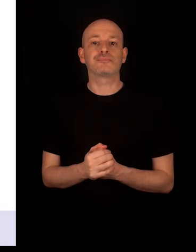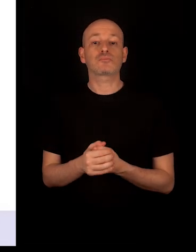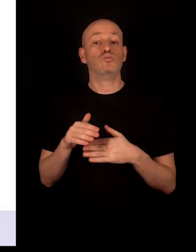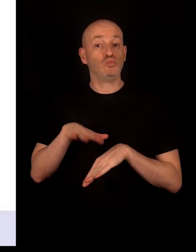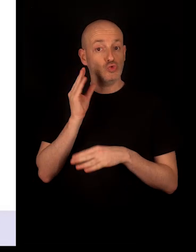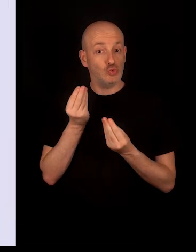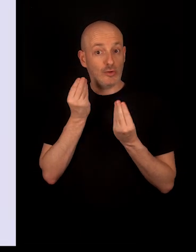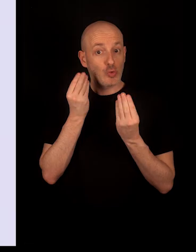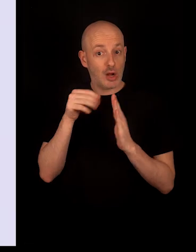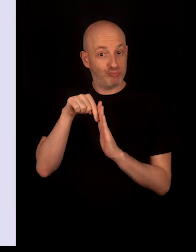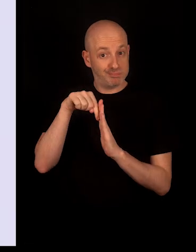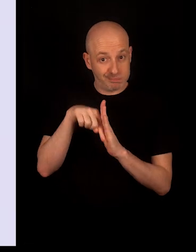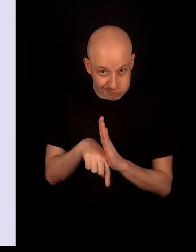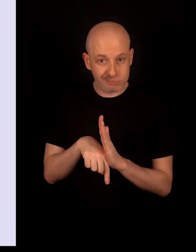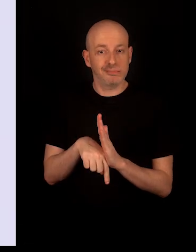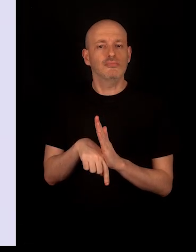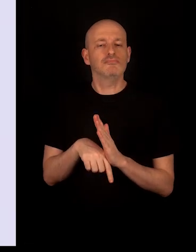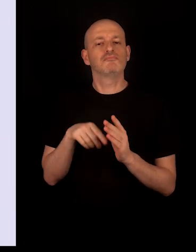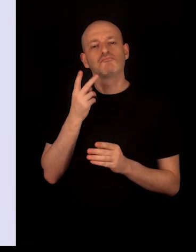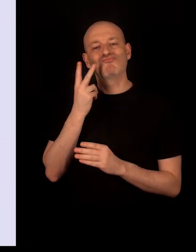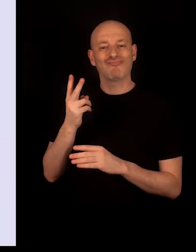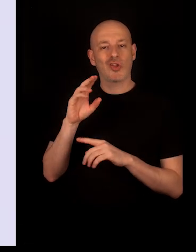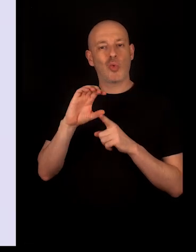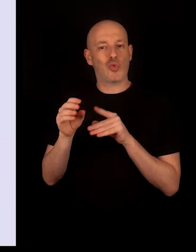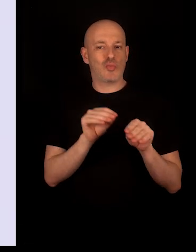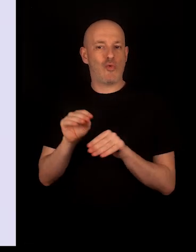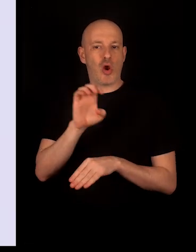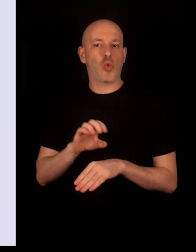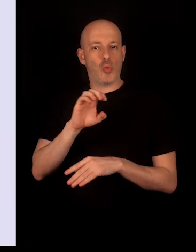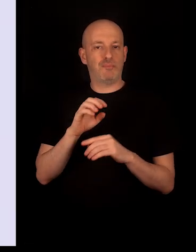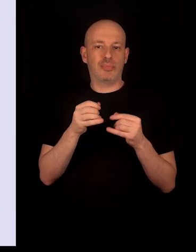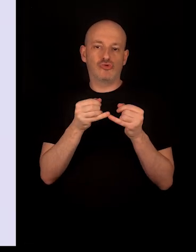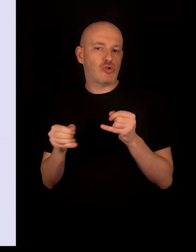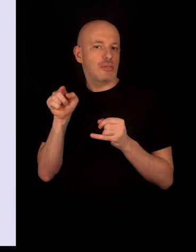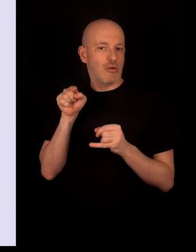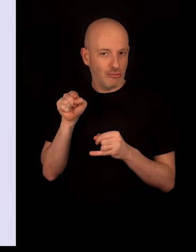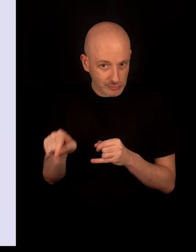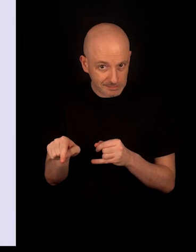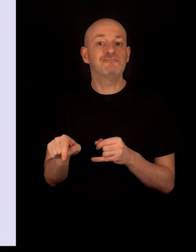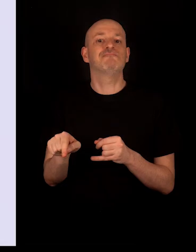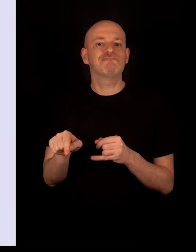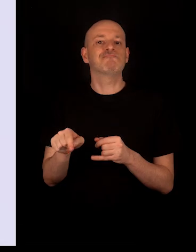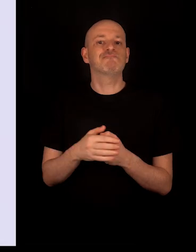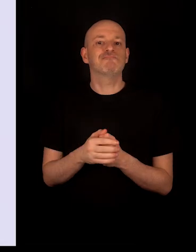For more information, check out Culture Moves Europe channels